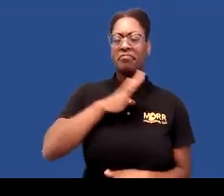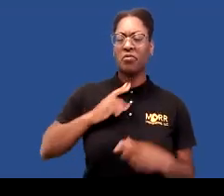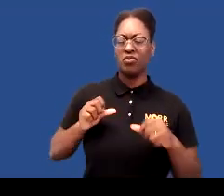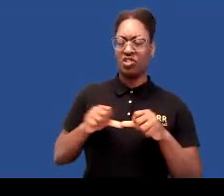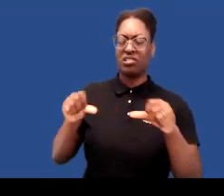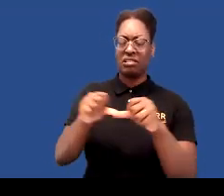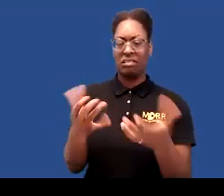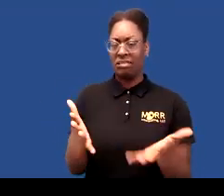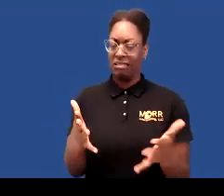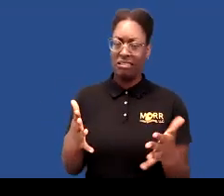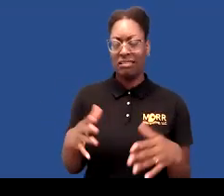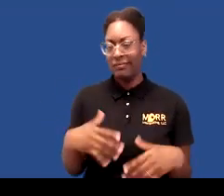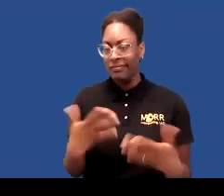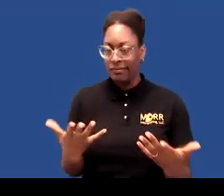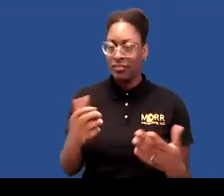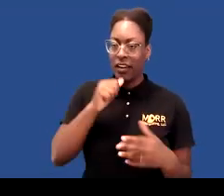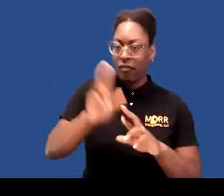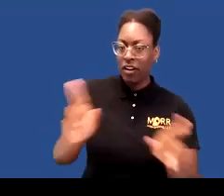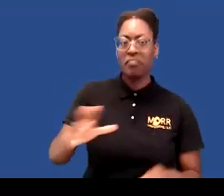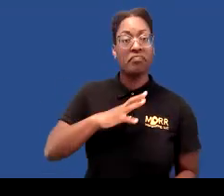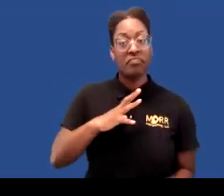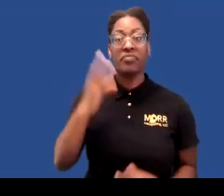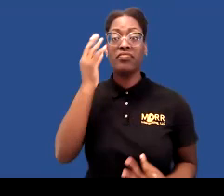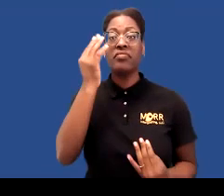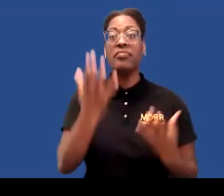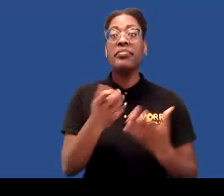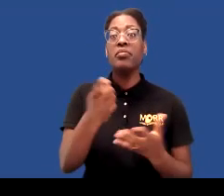please think about one of those committees. We'd love to have you sign up for those, too.